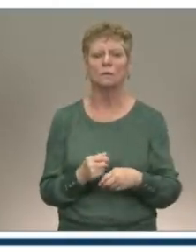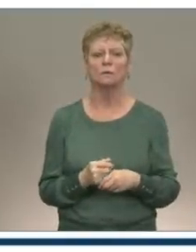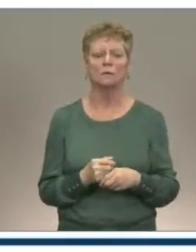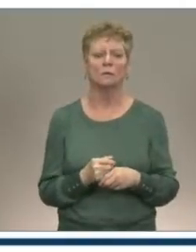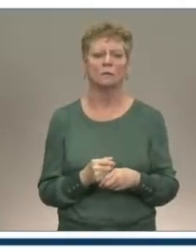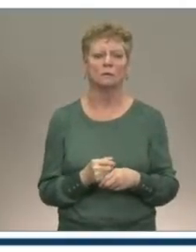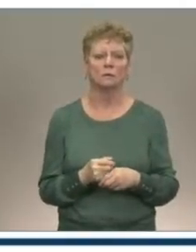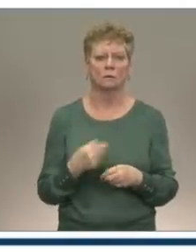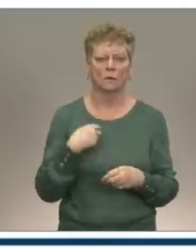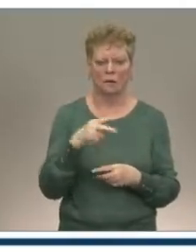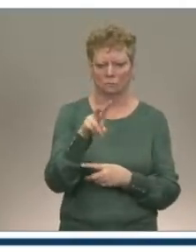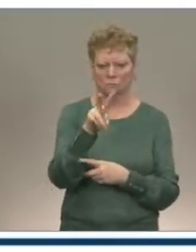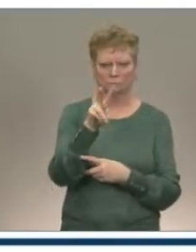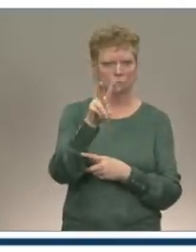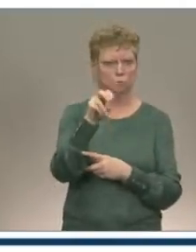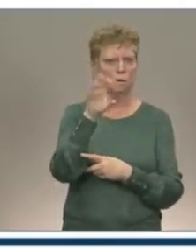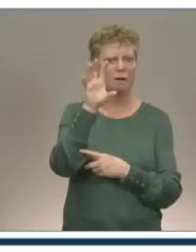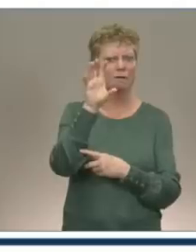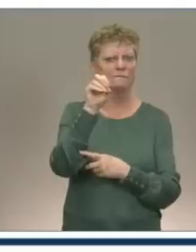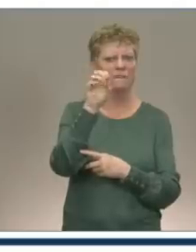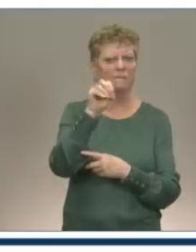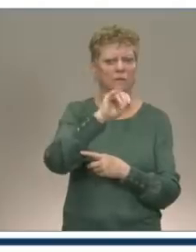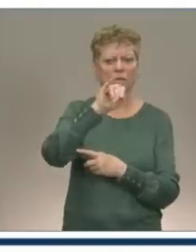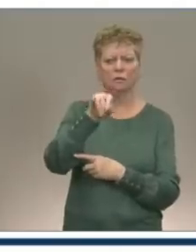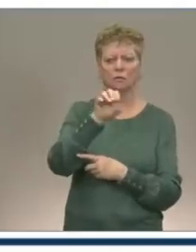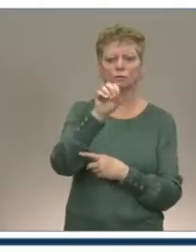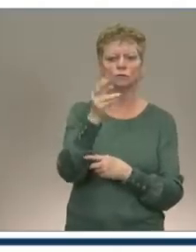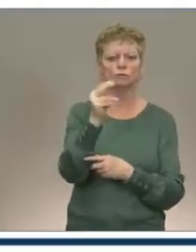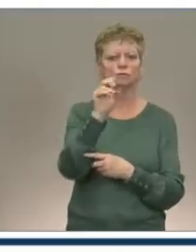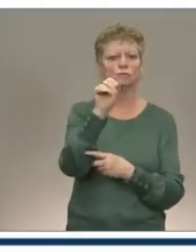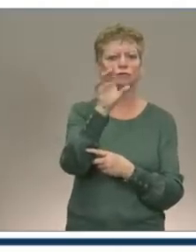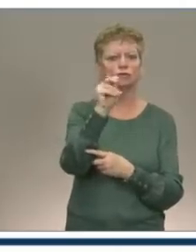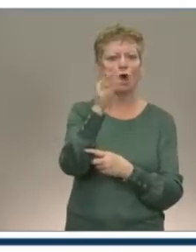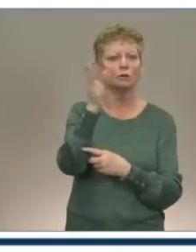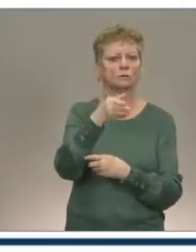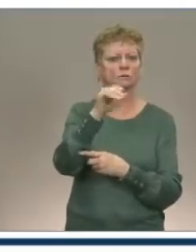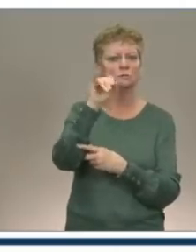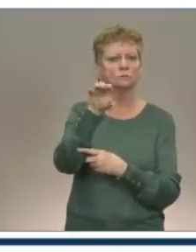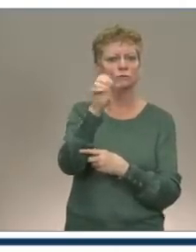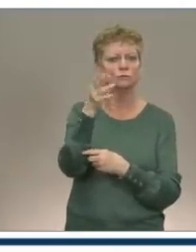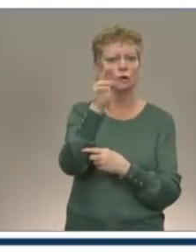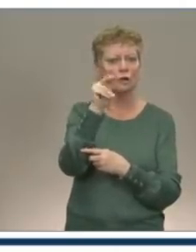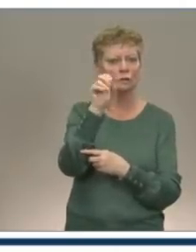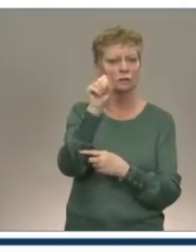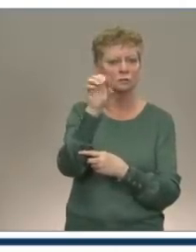we've had 250 doses of johnson and johnson vaccine which we've had for the last two or three weeks